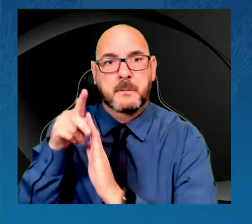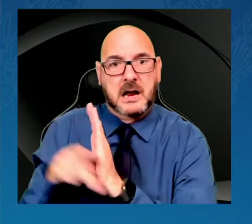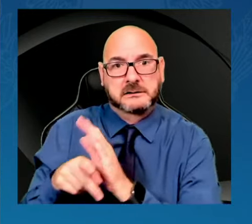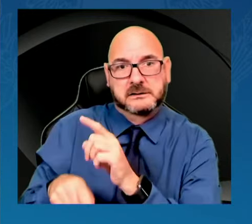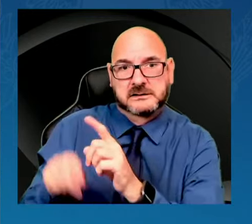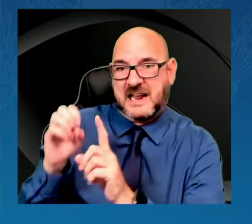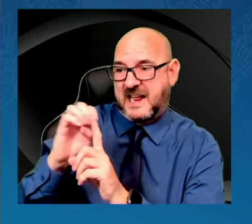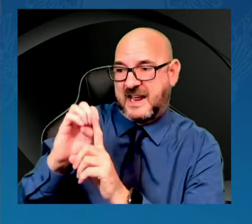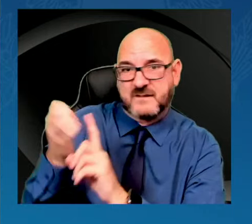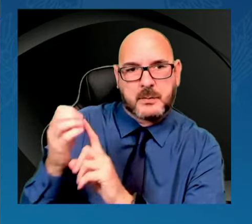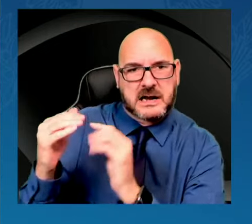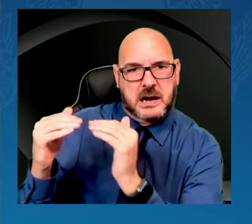Things like lead pipes.